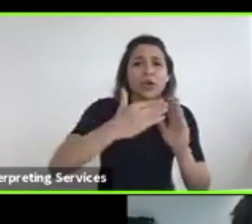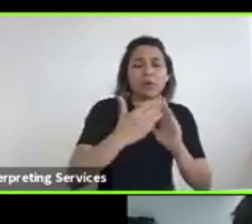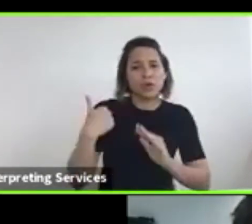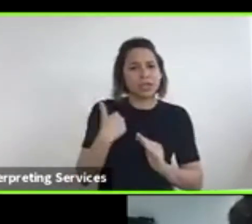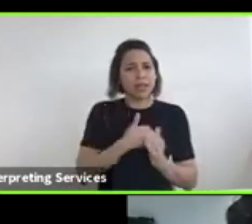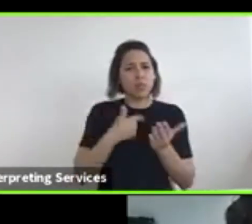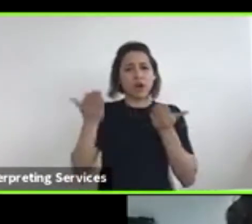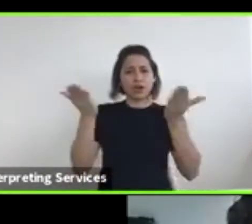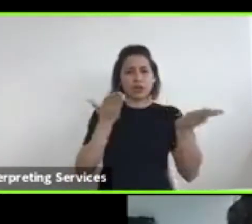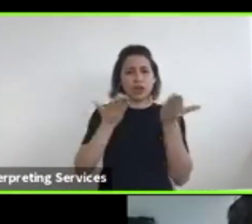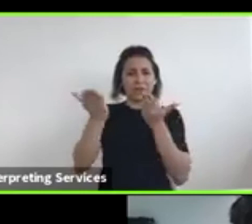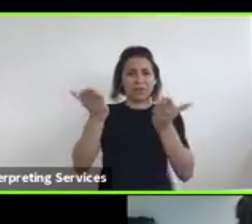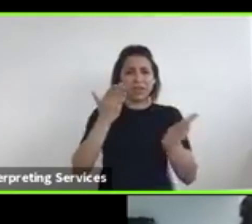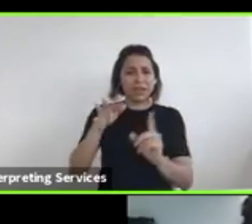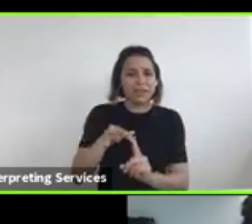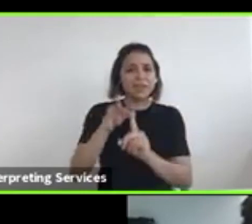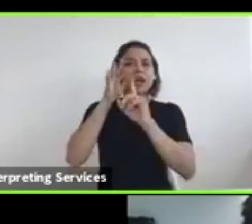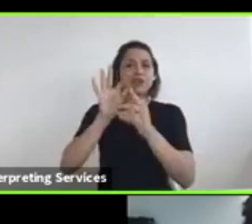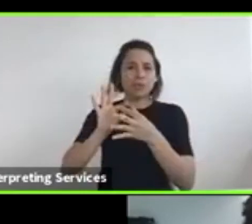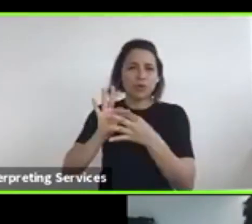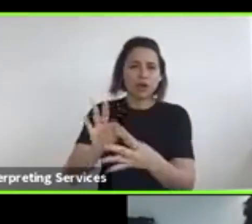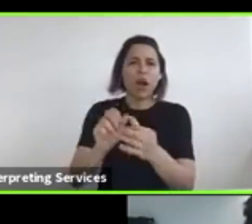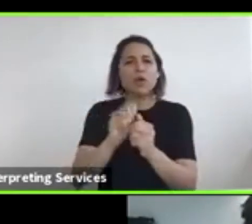WITH REGARDS TO -- I THINK, THE NOTION OF ACKNOWLEDGMENT,